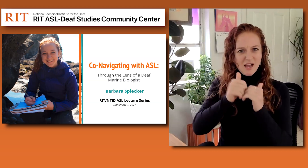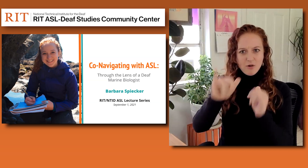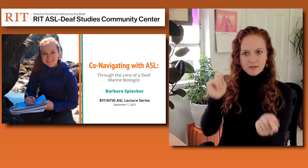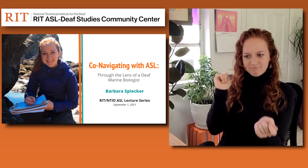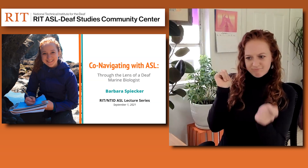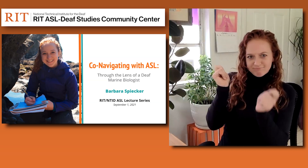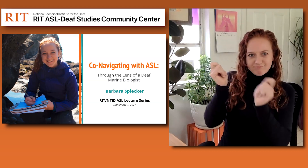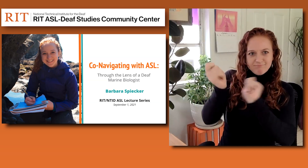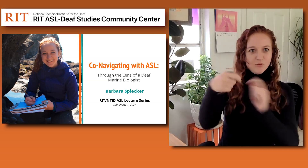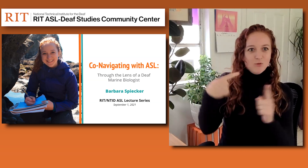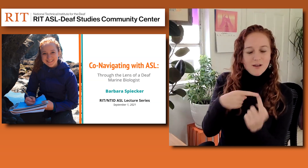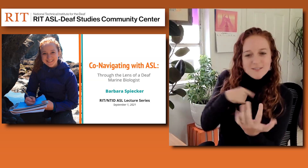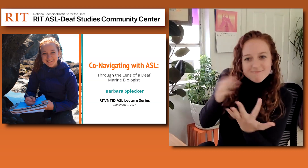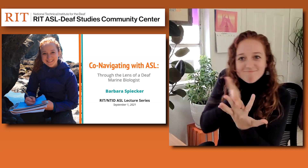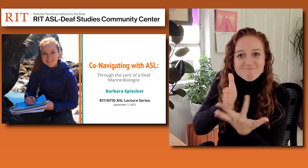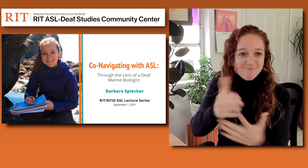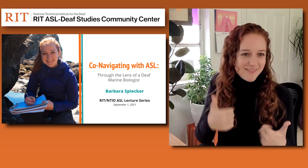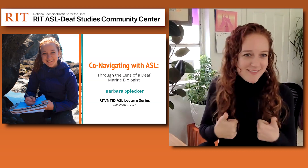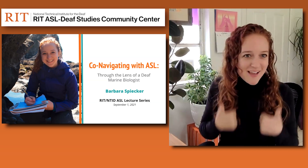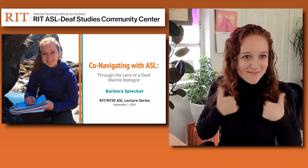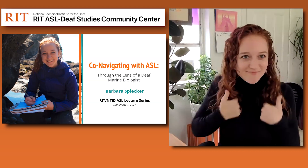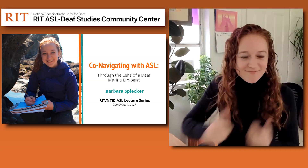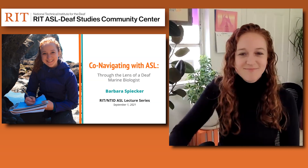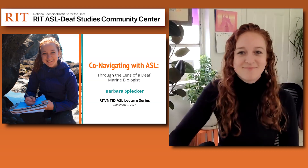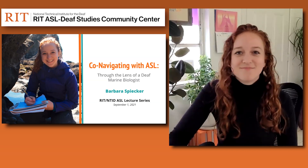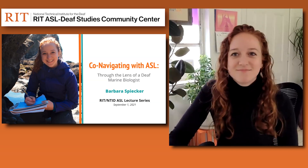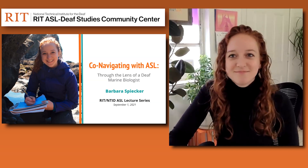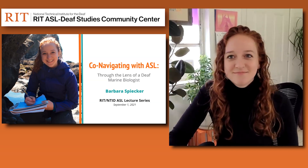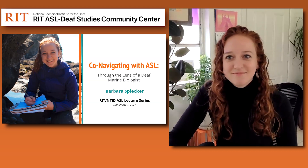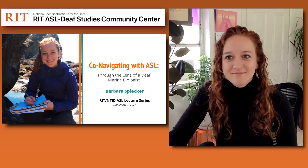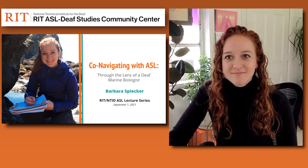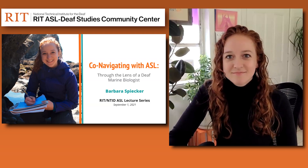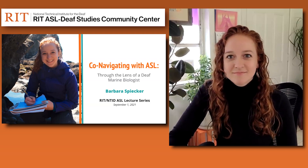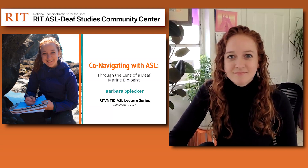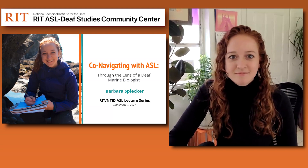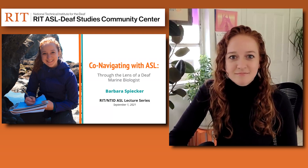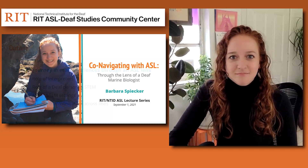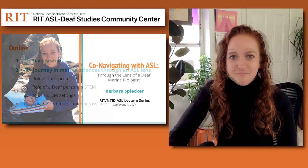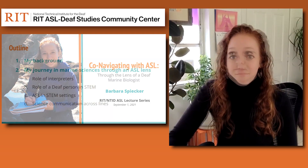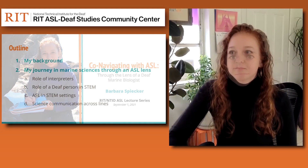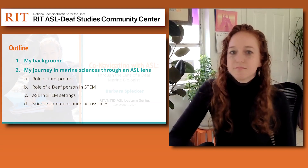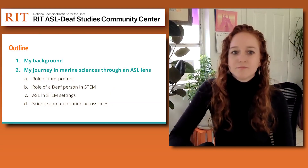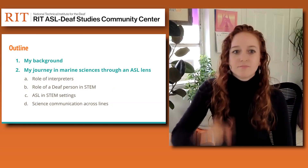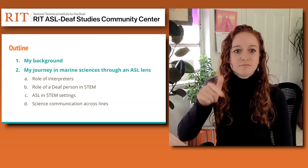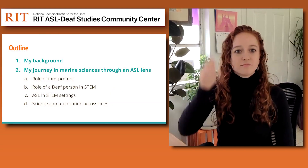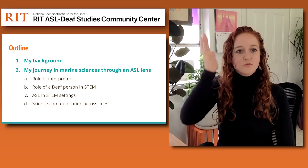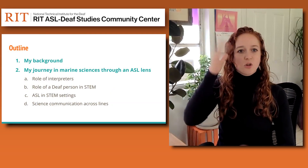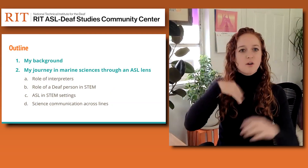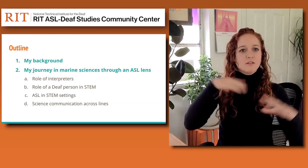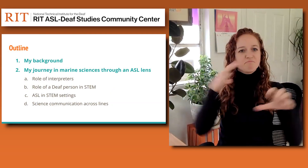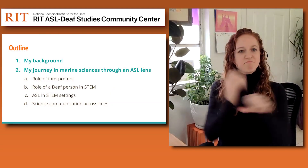on my relationship with ASL and how that has changed as I've navigated my way through my life.